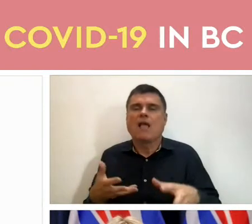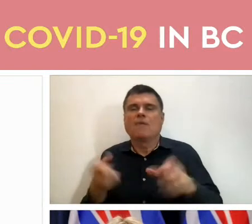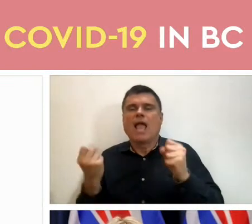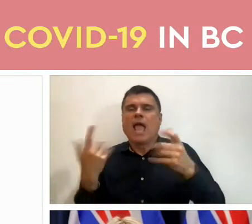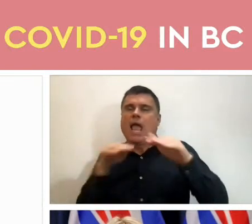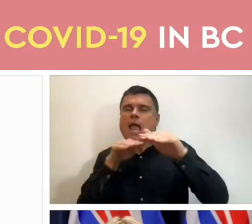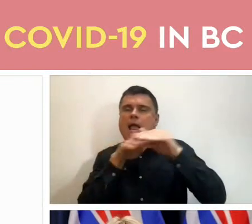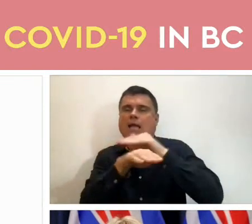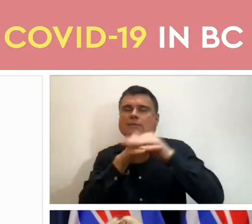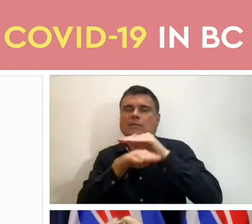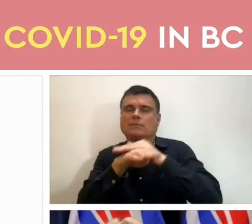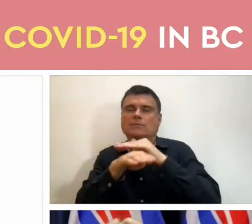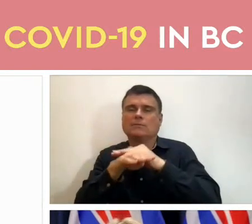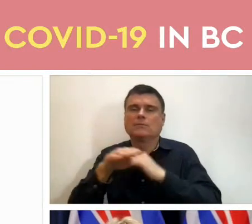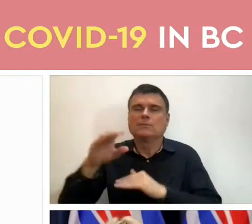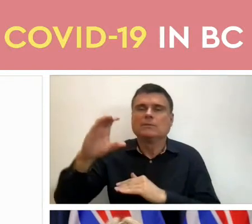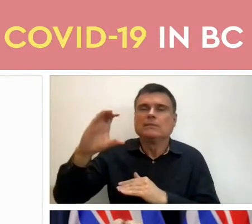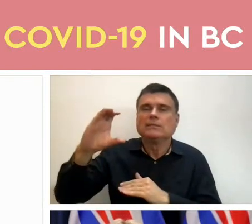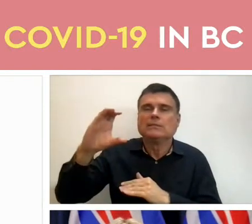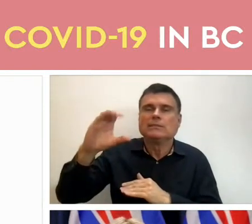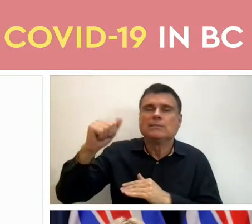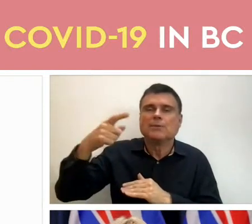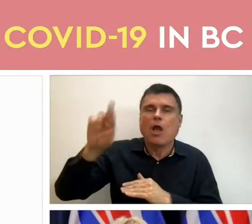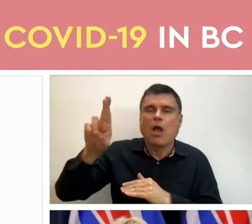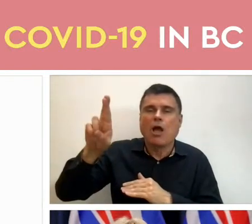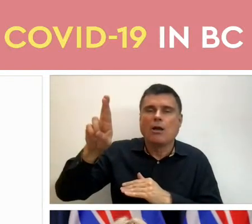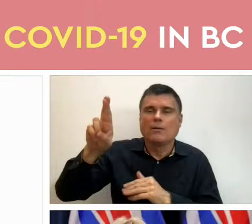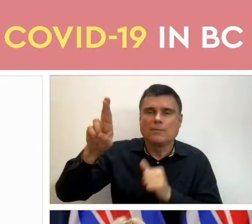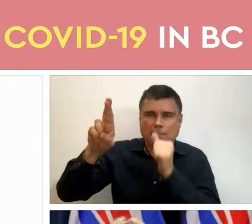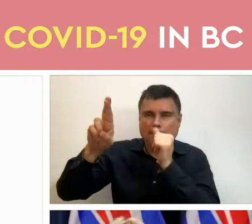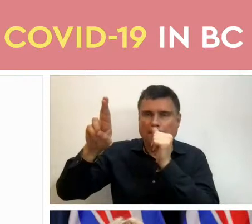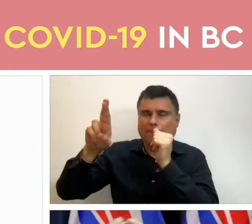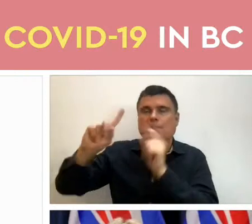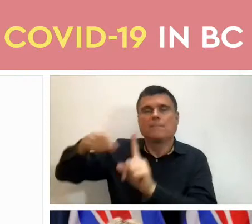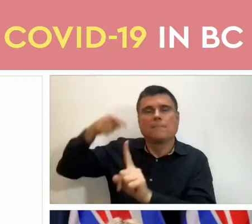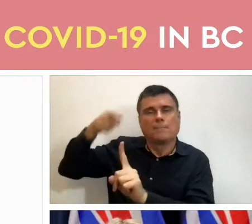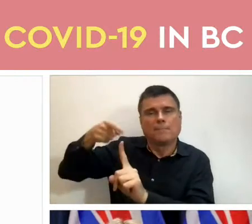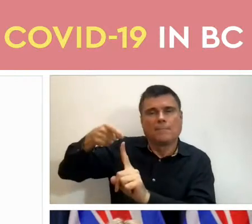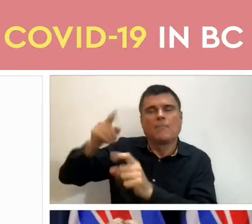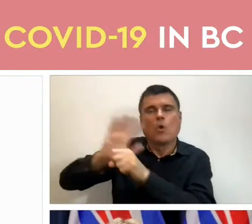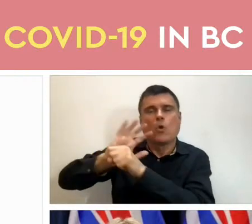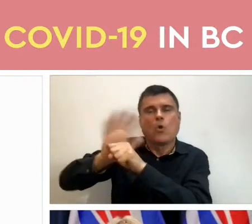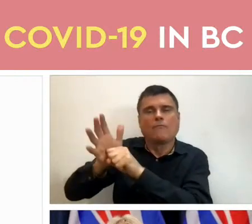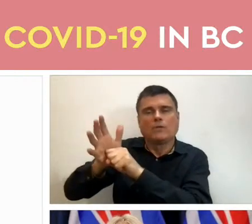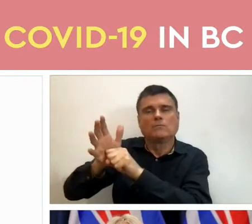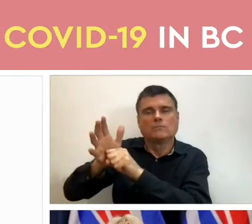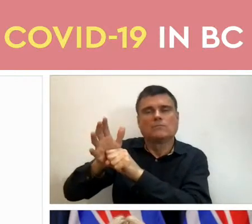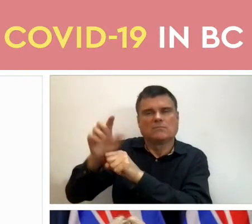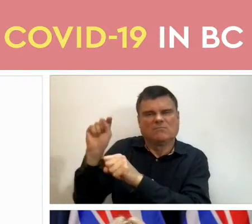particularly our code hospitals. As this new strain is spreading rapidly in the community, there